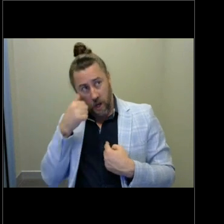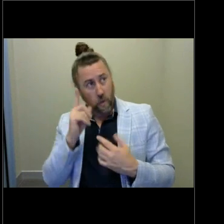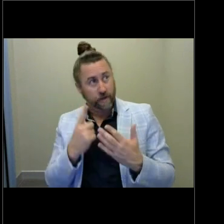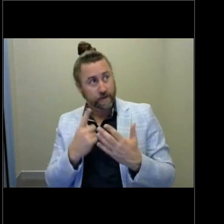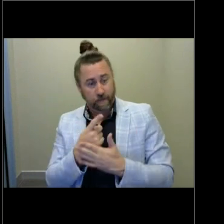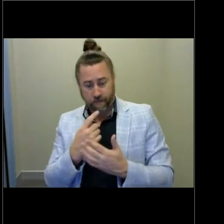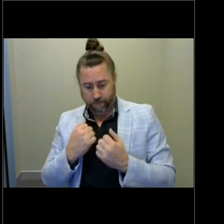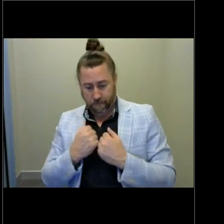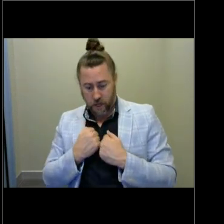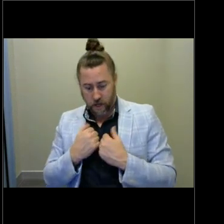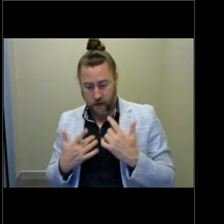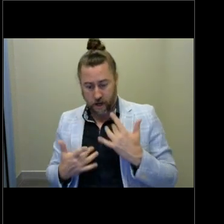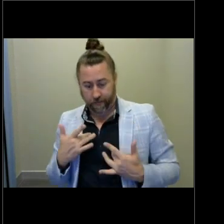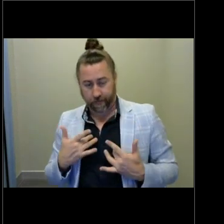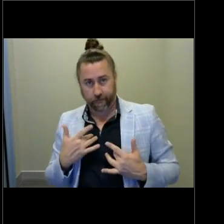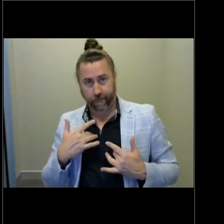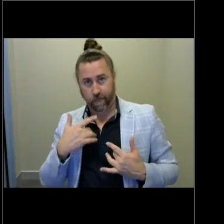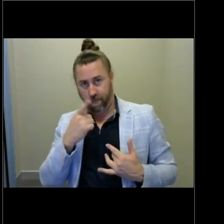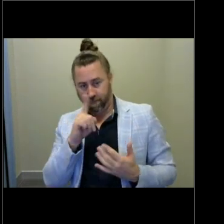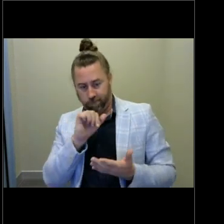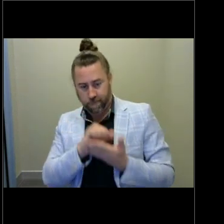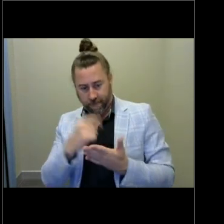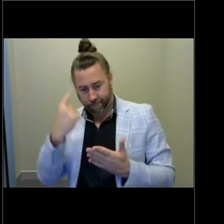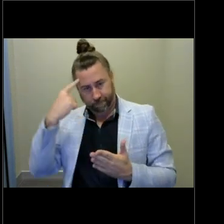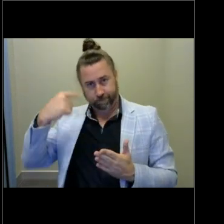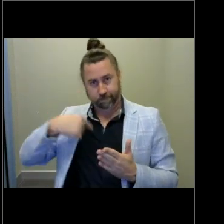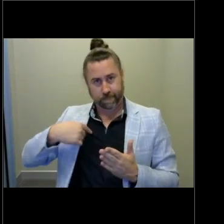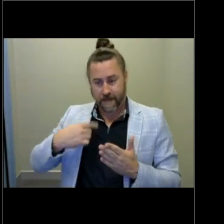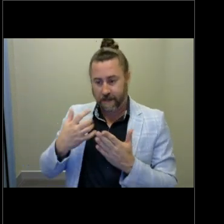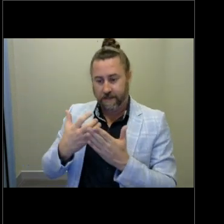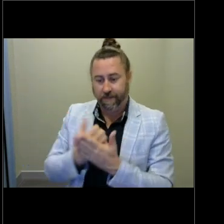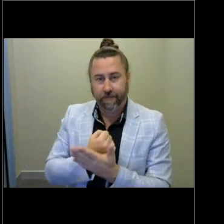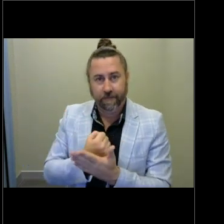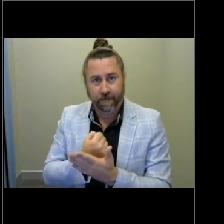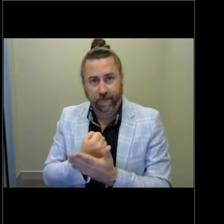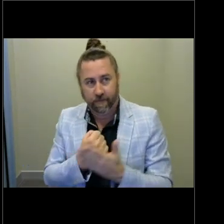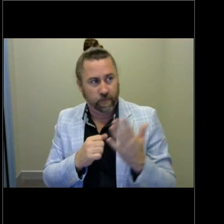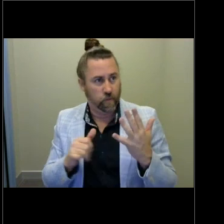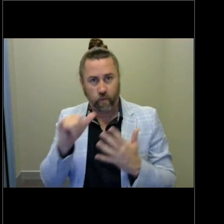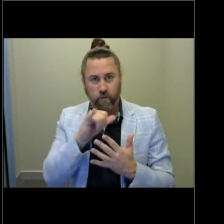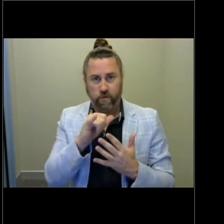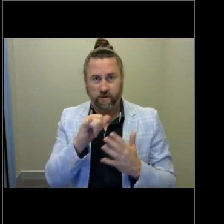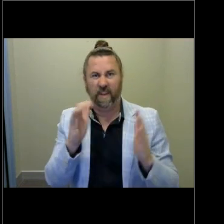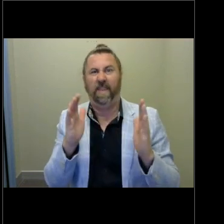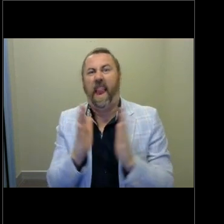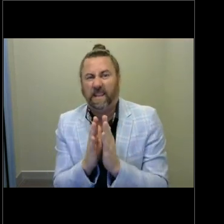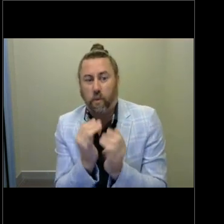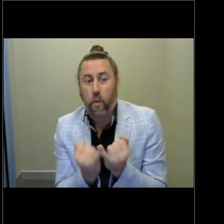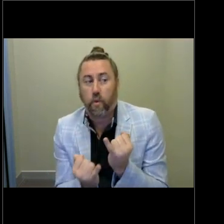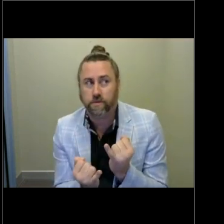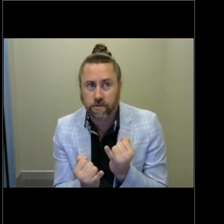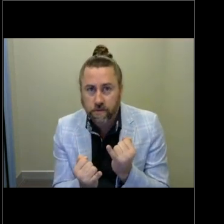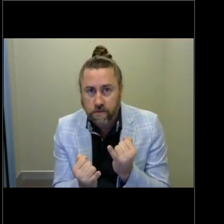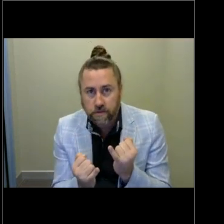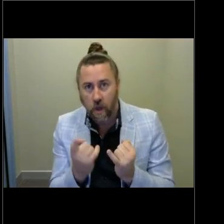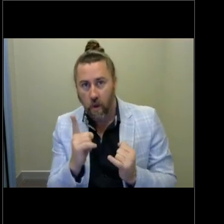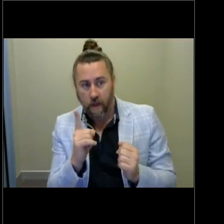is going to be the best decision for my safety or the least worst option and what might give me the best chance of protection.